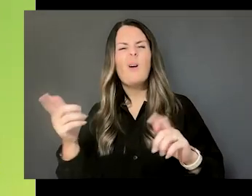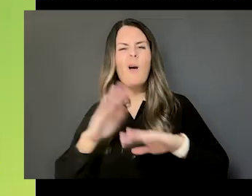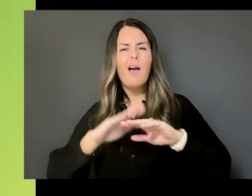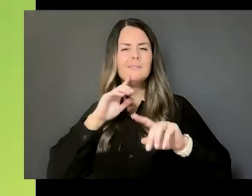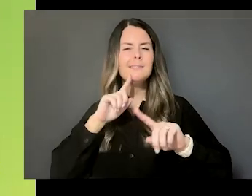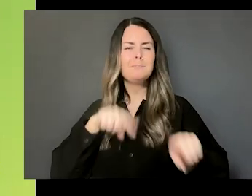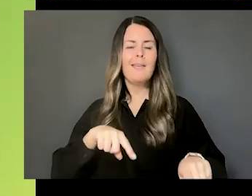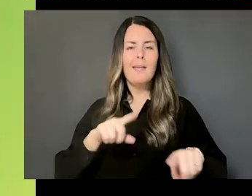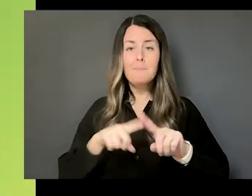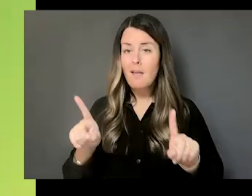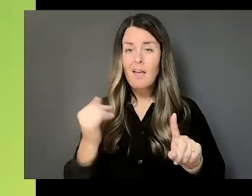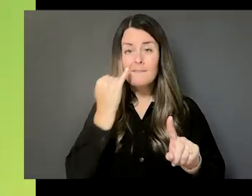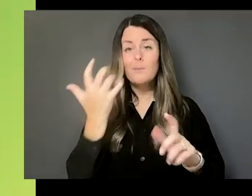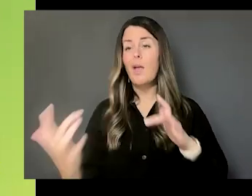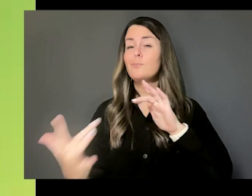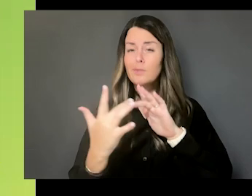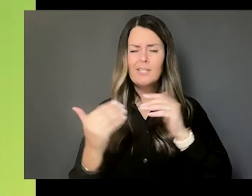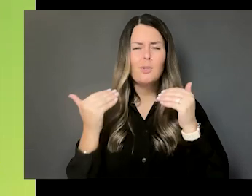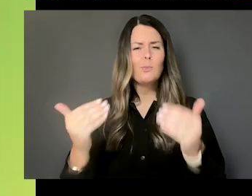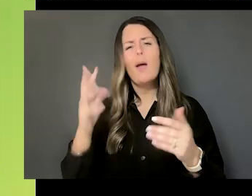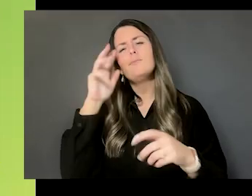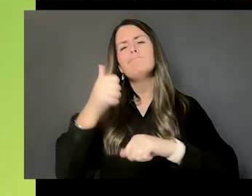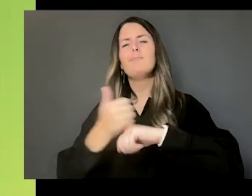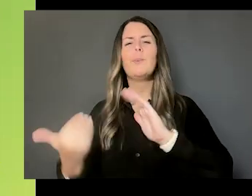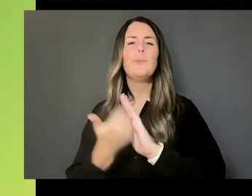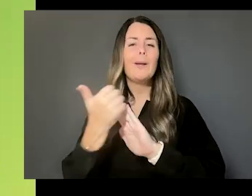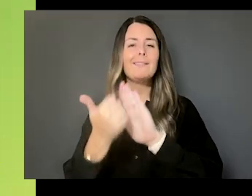you can schedule a call, or create a new account at AccessIM.org